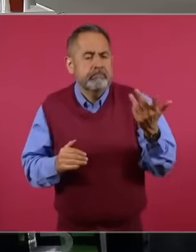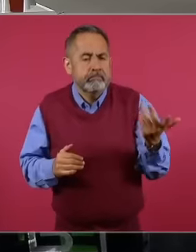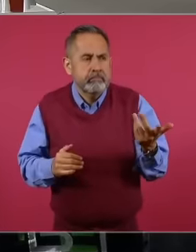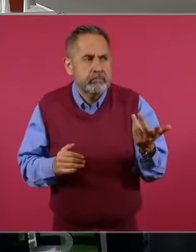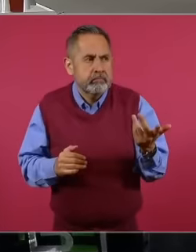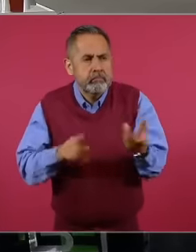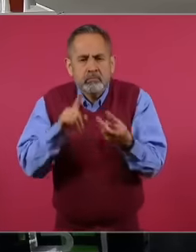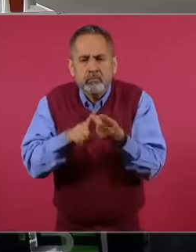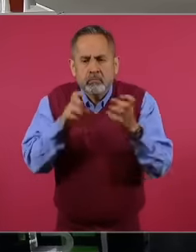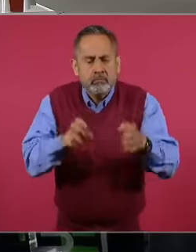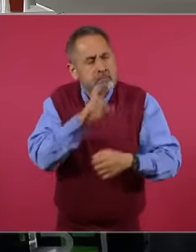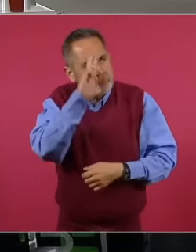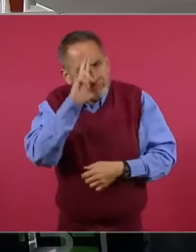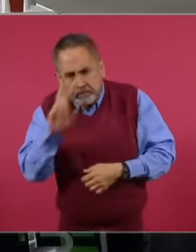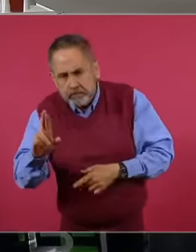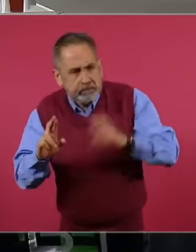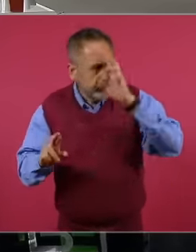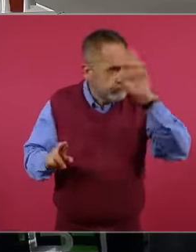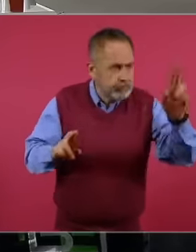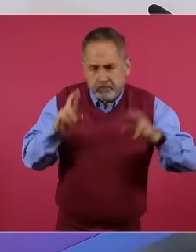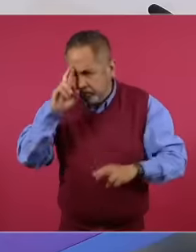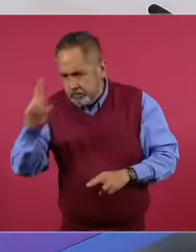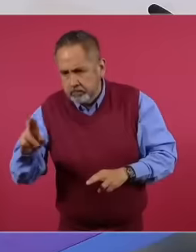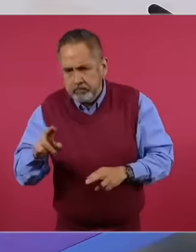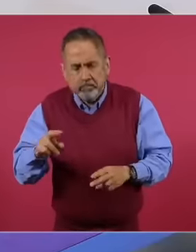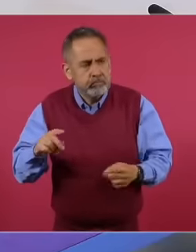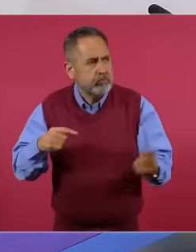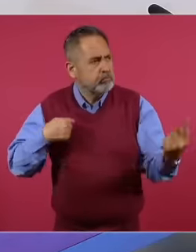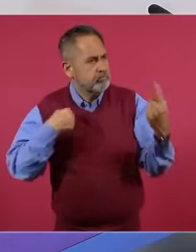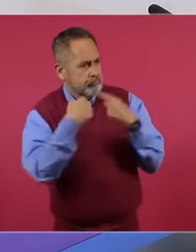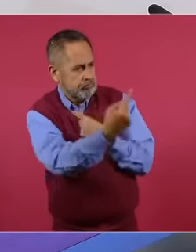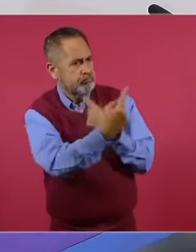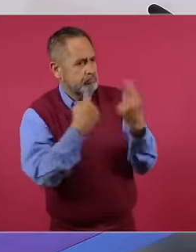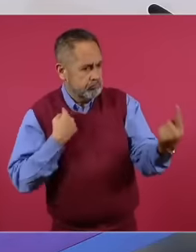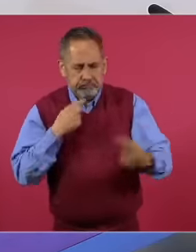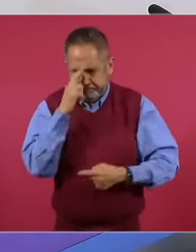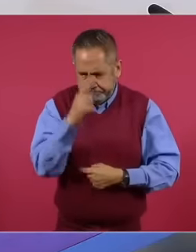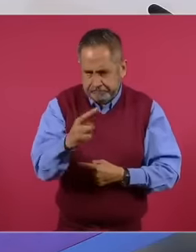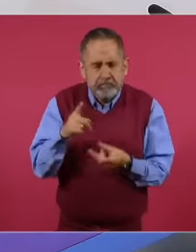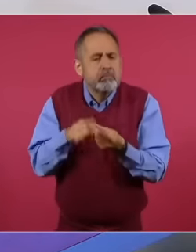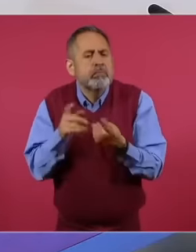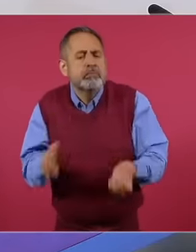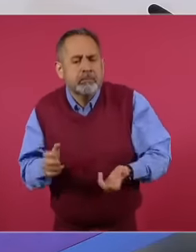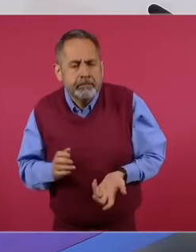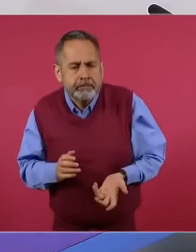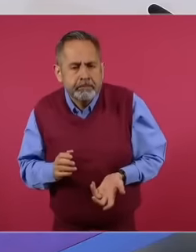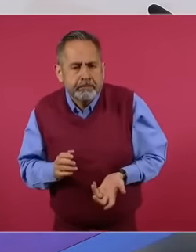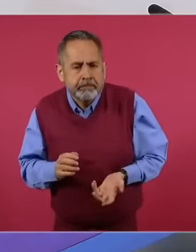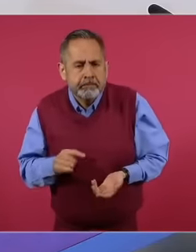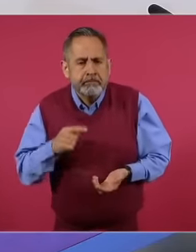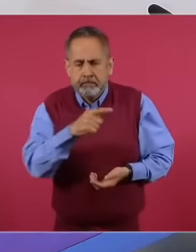of mutual respect that characterizes the relations between our governments,